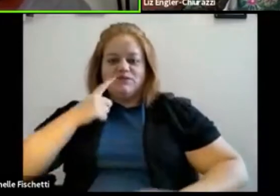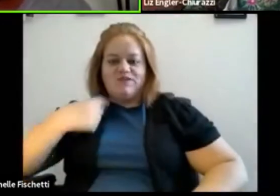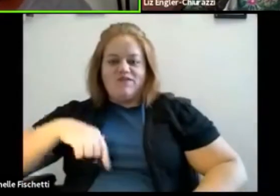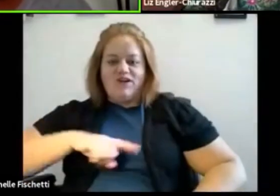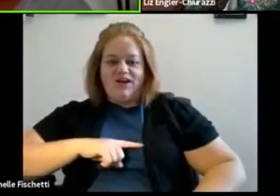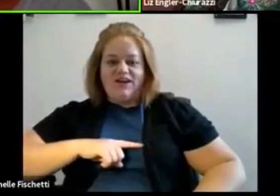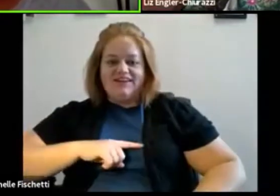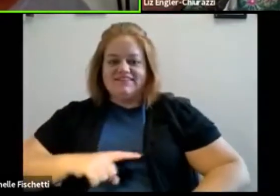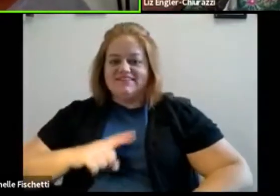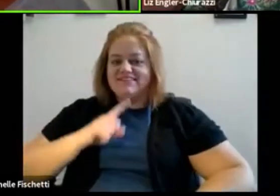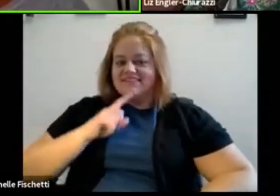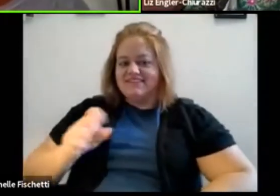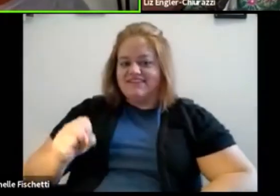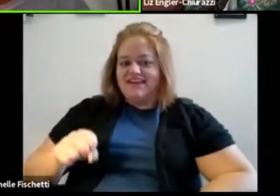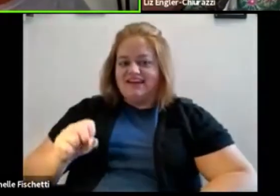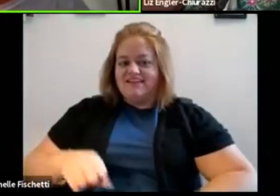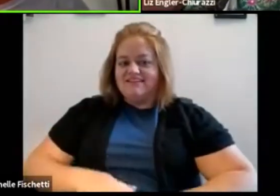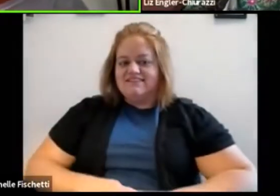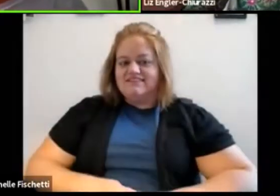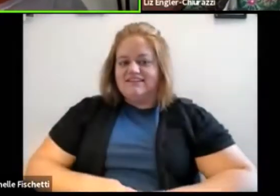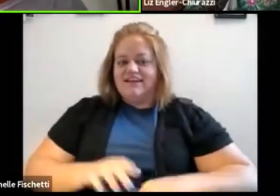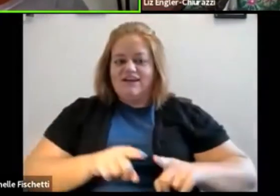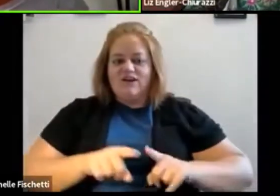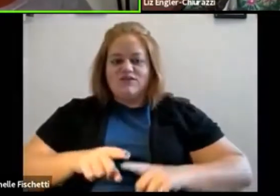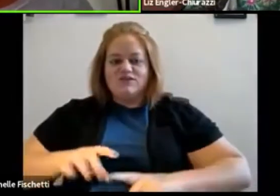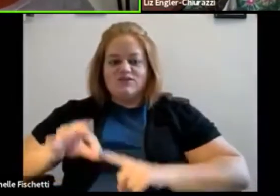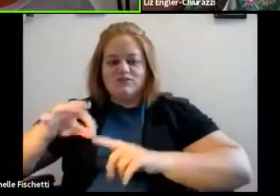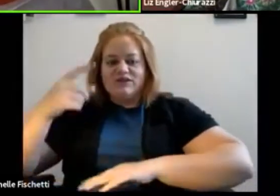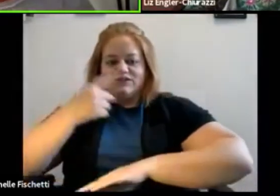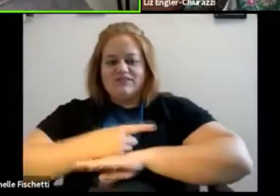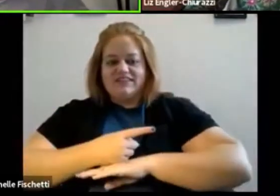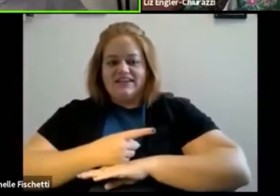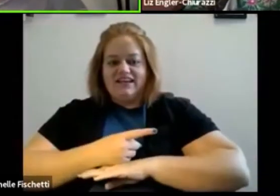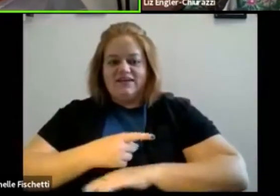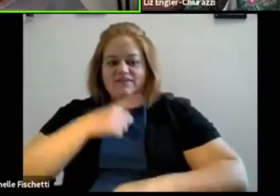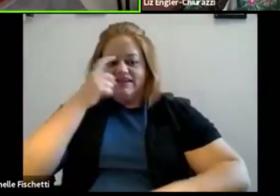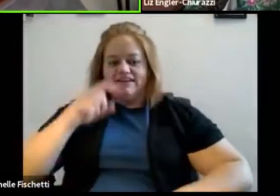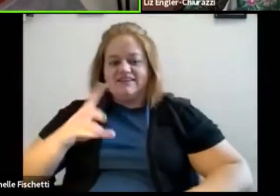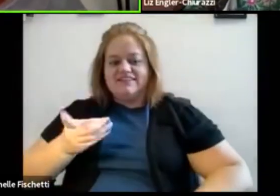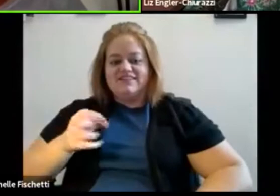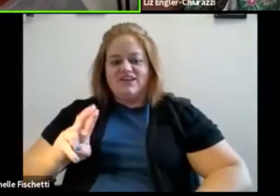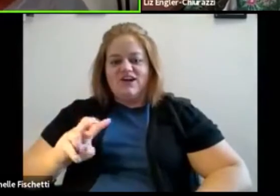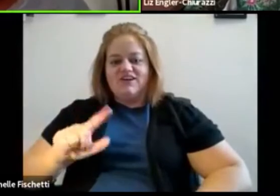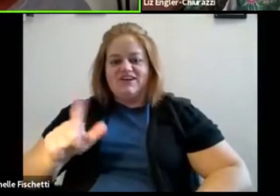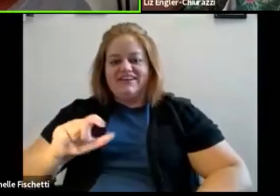And today is a very special day because it's Dr. Liz's birthday, so happy